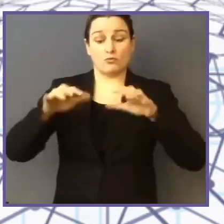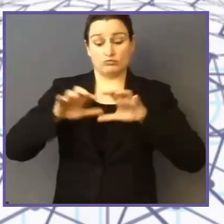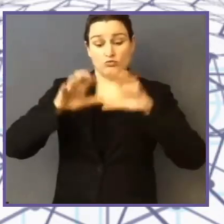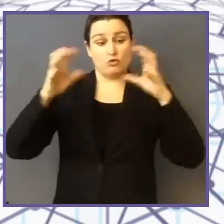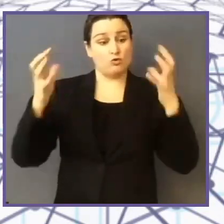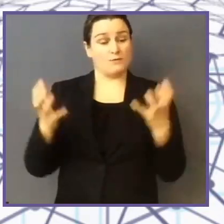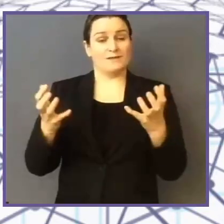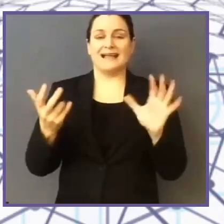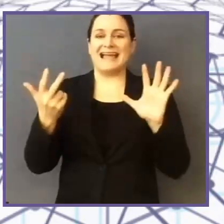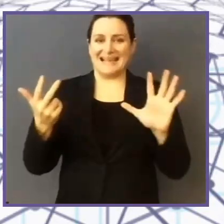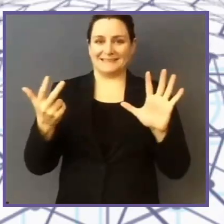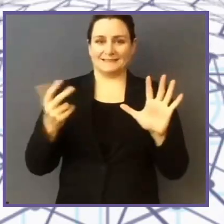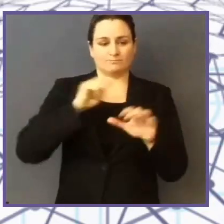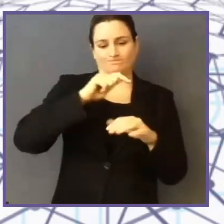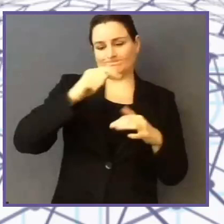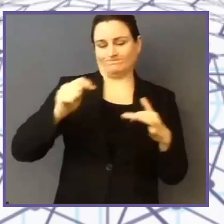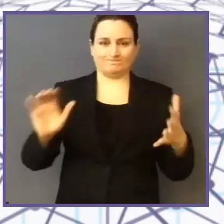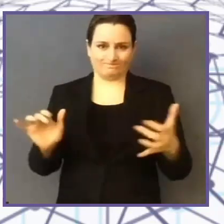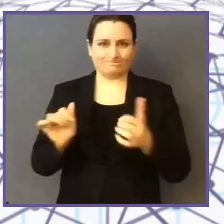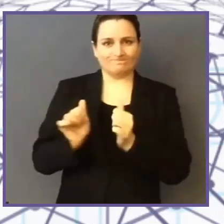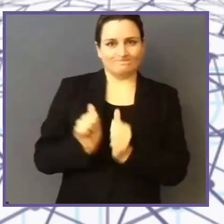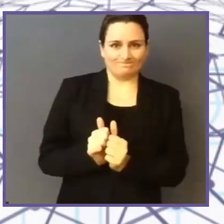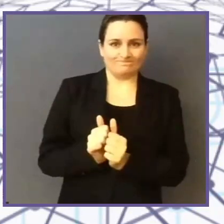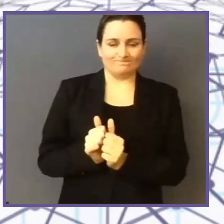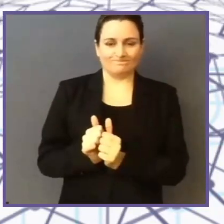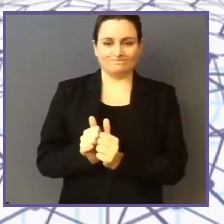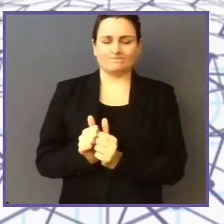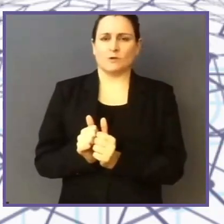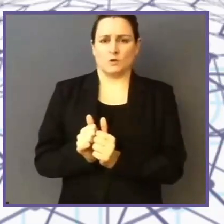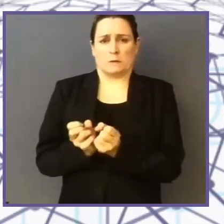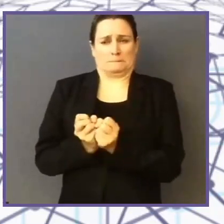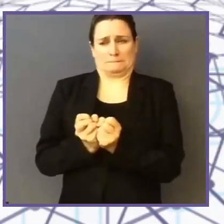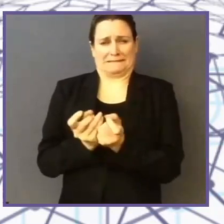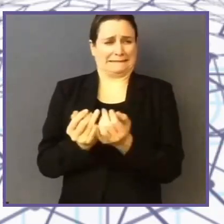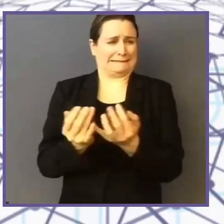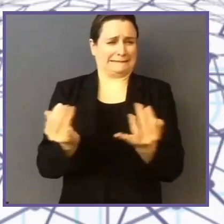together 1000s of op eds that lead and inform our work.